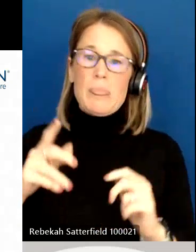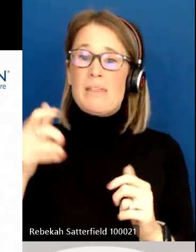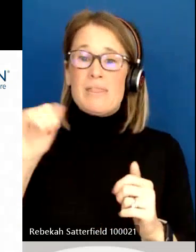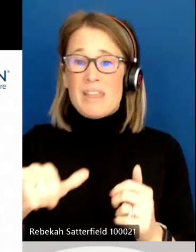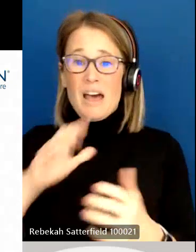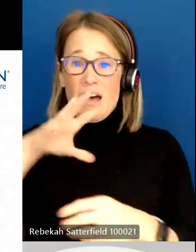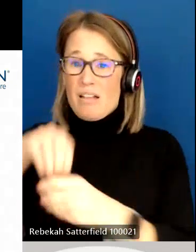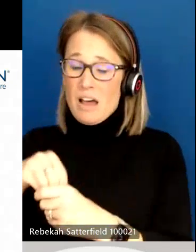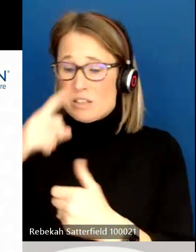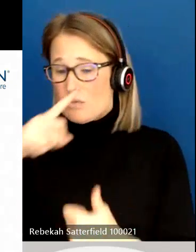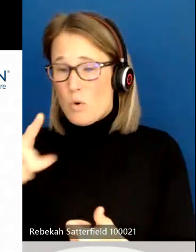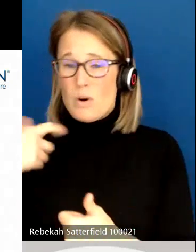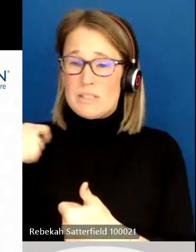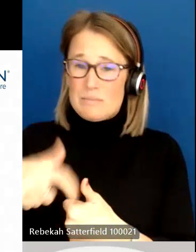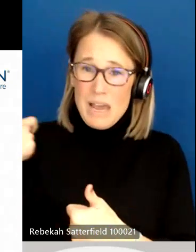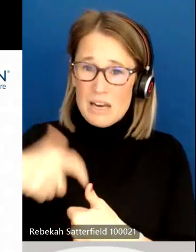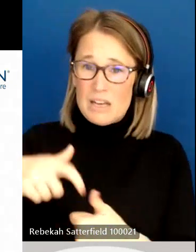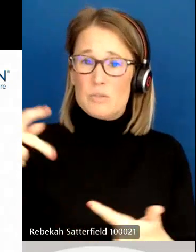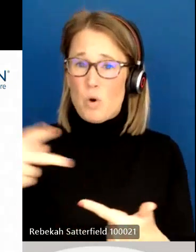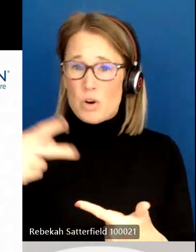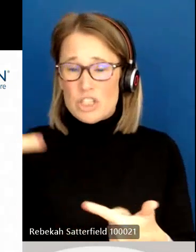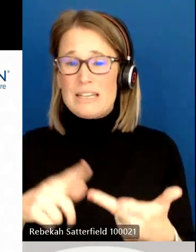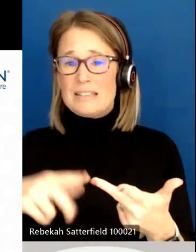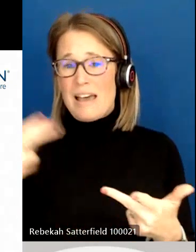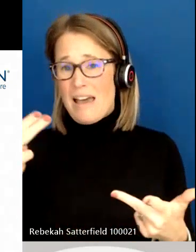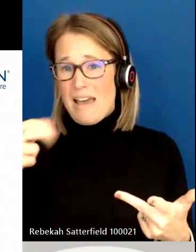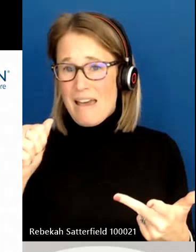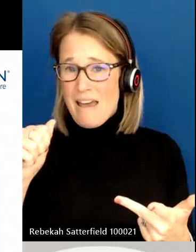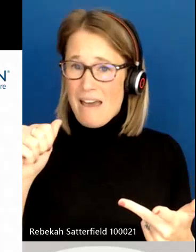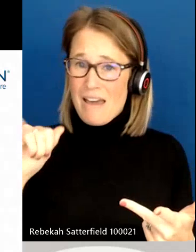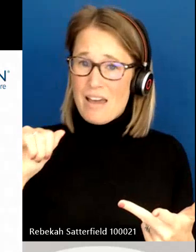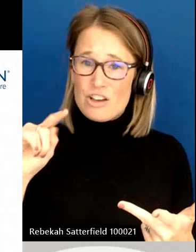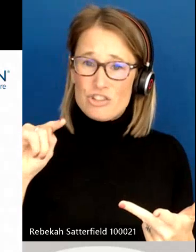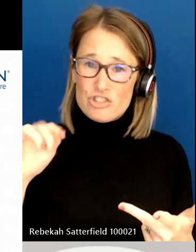for instance this would allow patients to leave a message in their preferred language and then